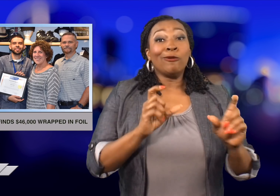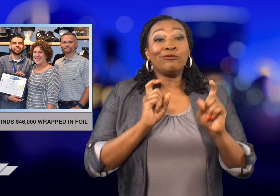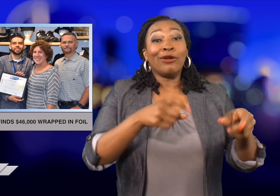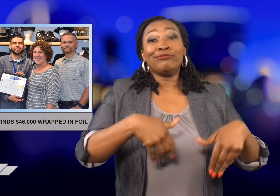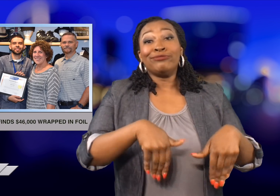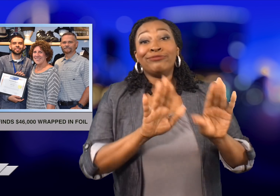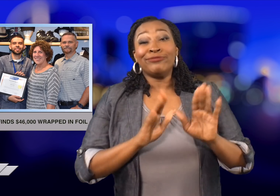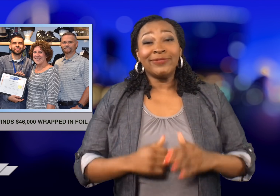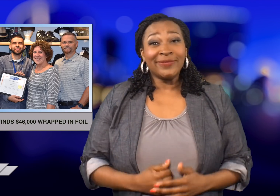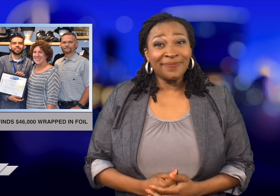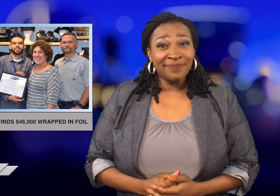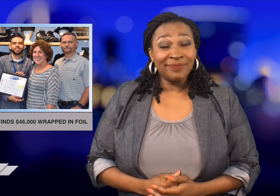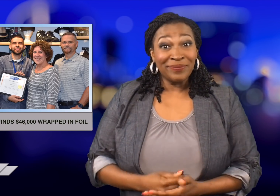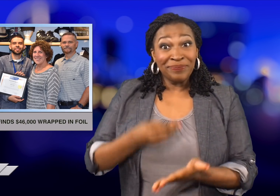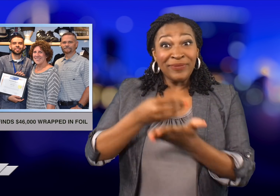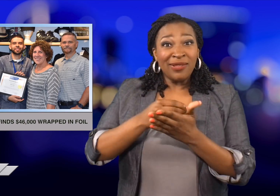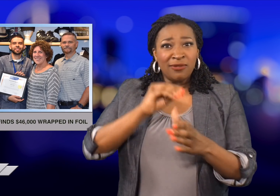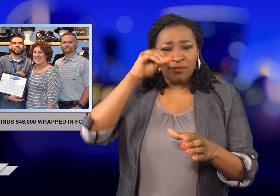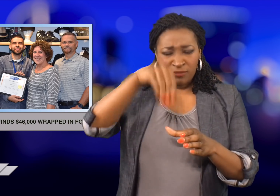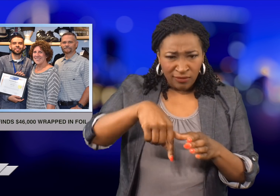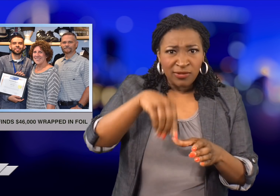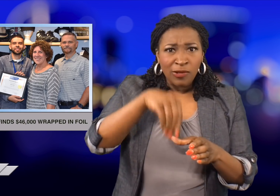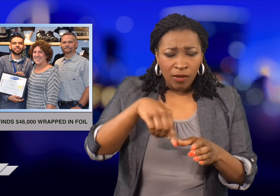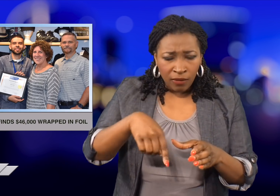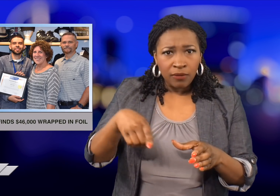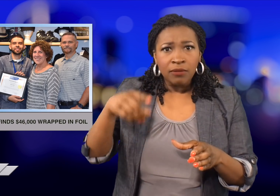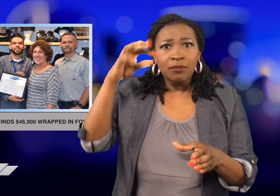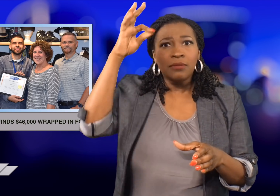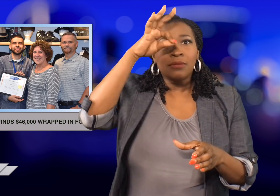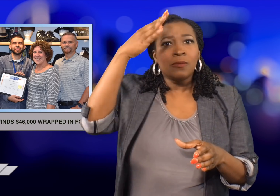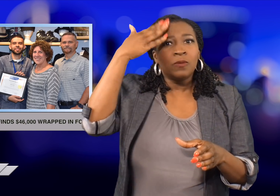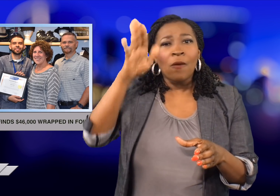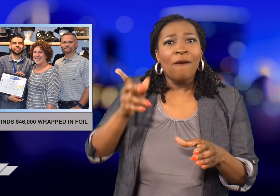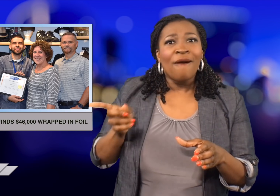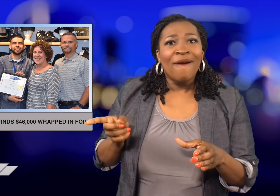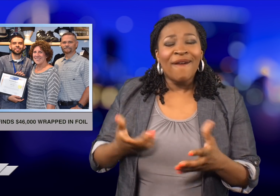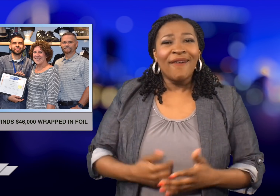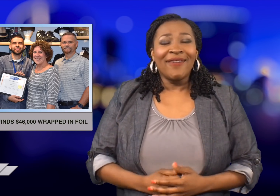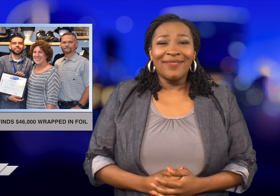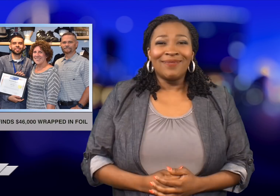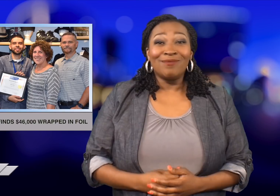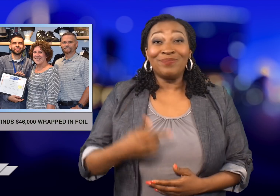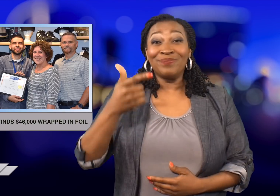She had no idea the cash was stashed inside.